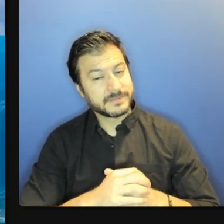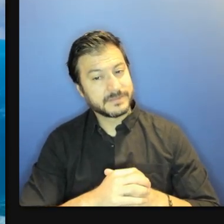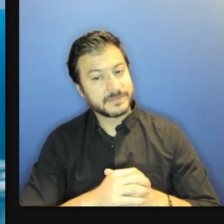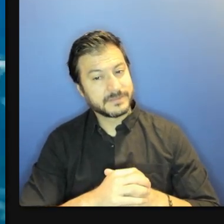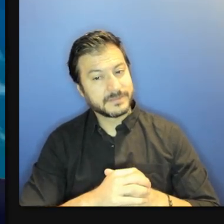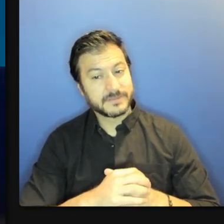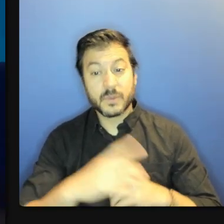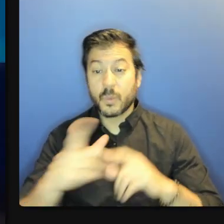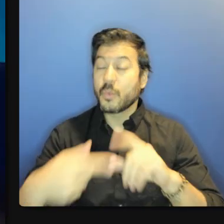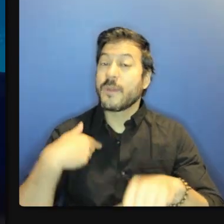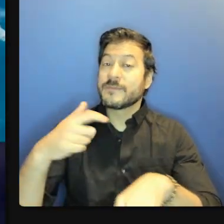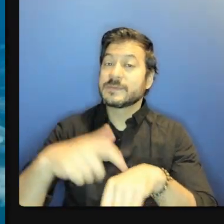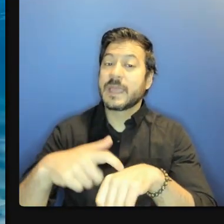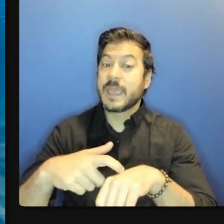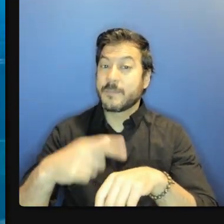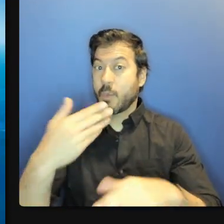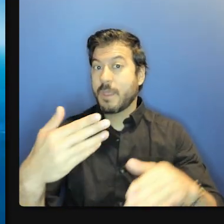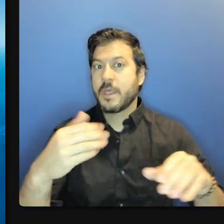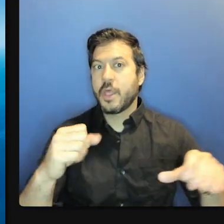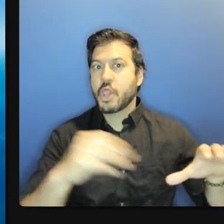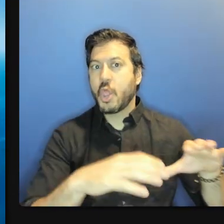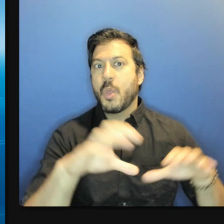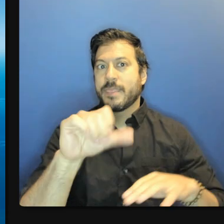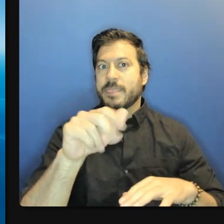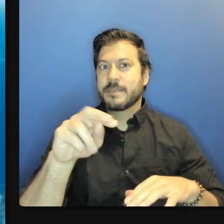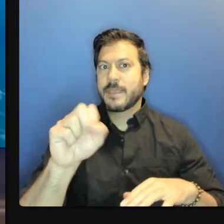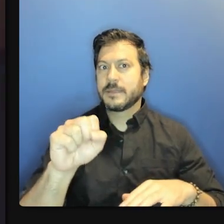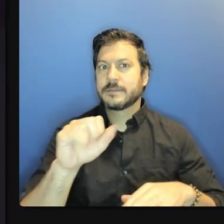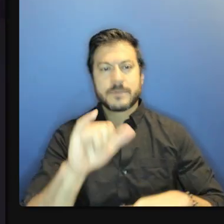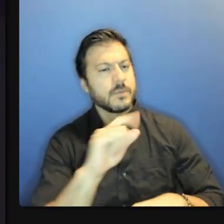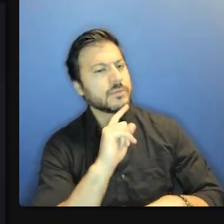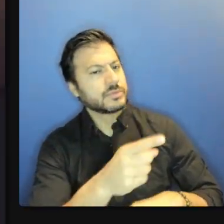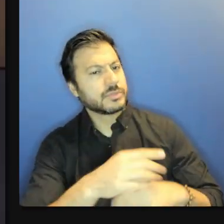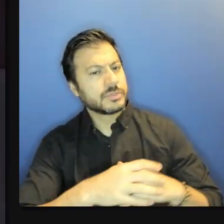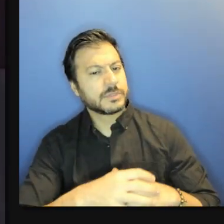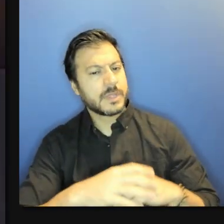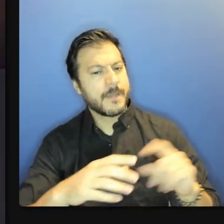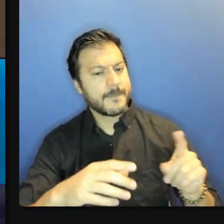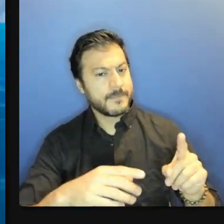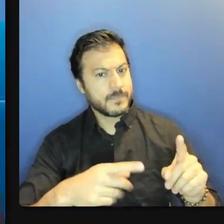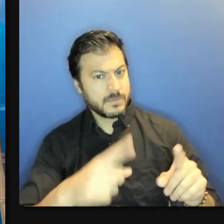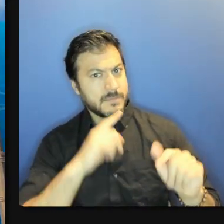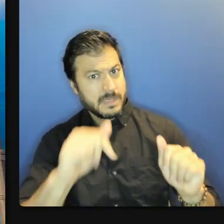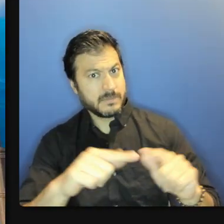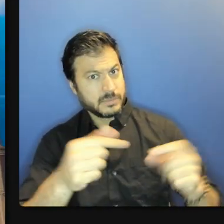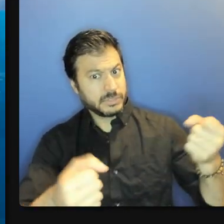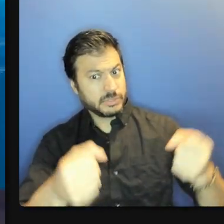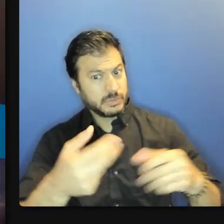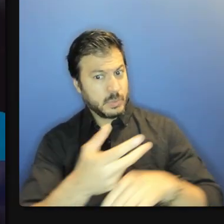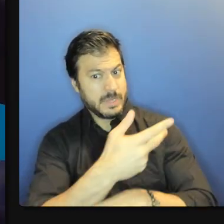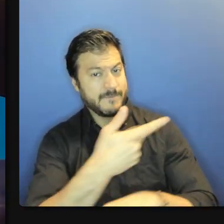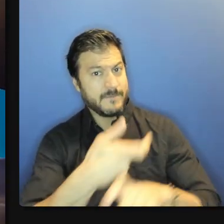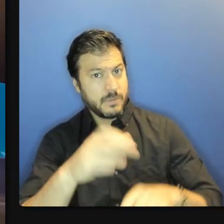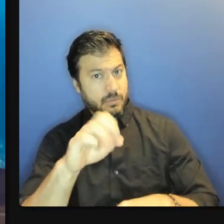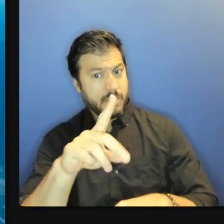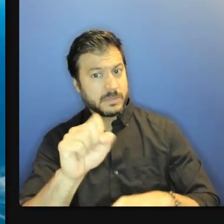Could I trouble you when you have time to load the cannons? Oh, sure. Are you going to be able to steer away from these rocks?